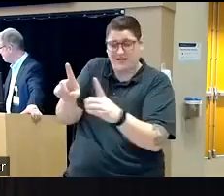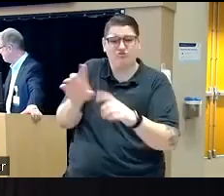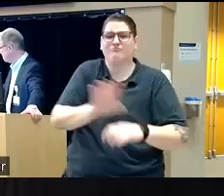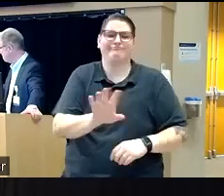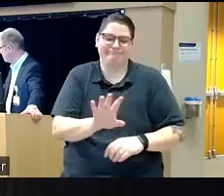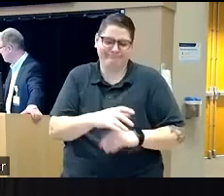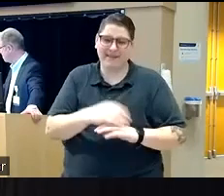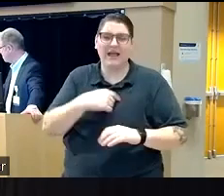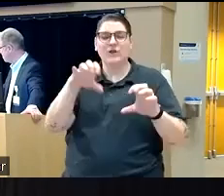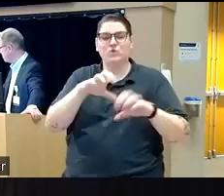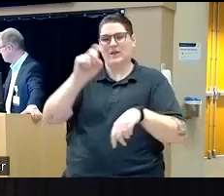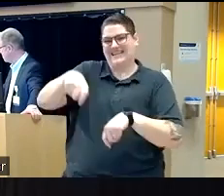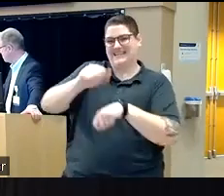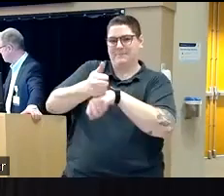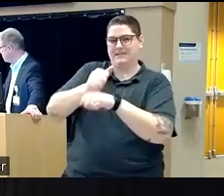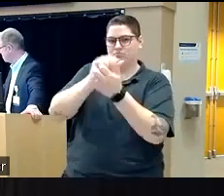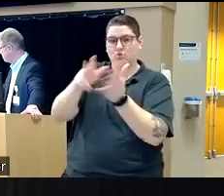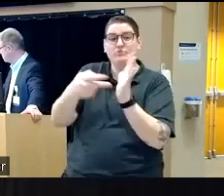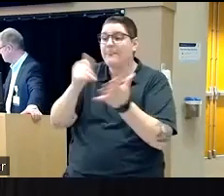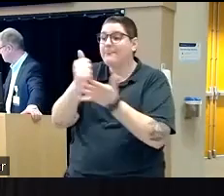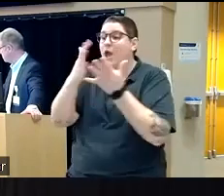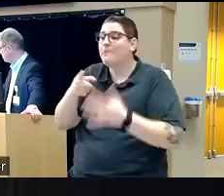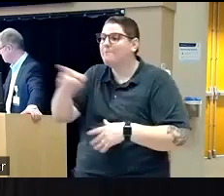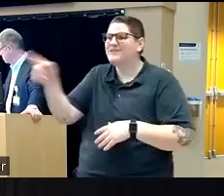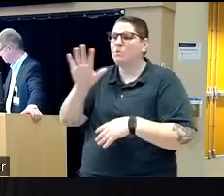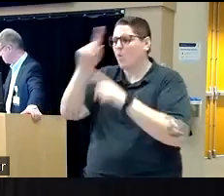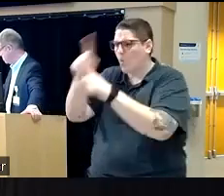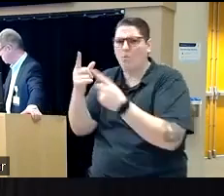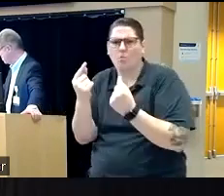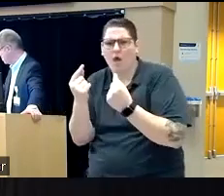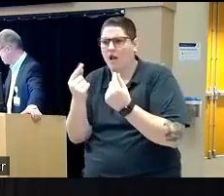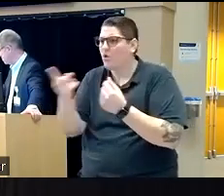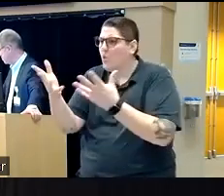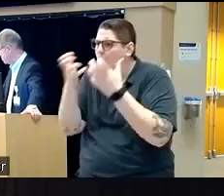what are our therapists goals what are they looking to how are they looking to grow themselves